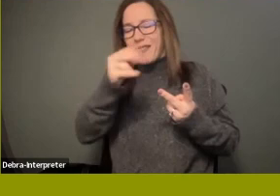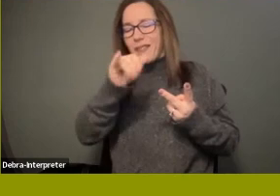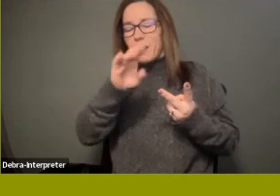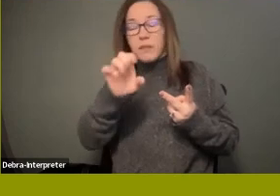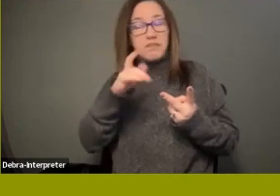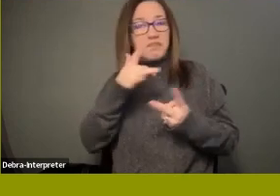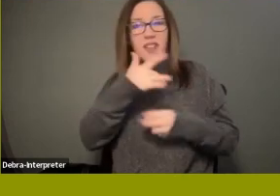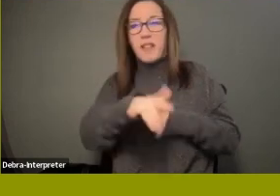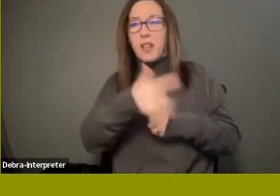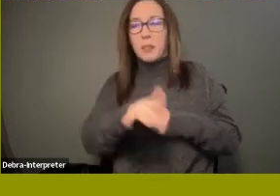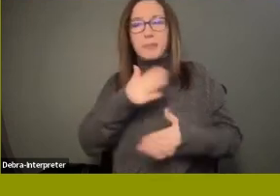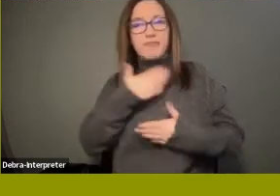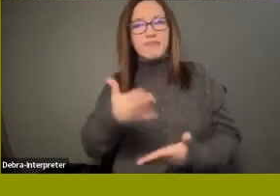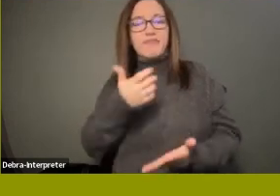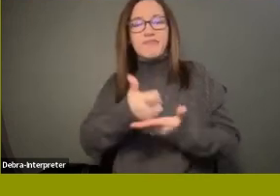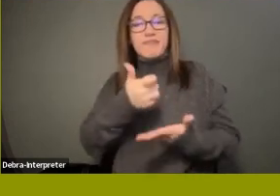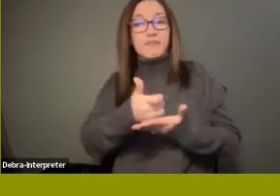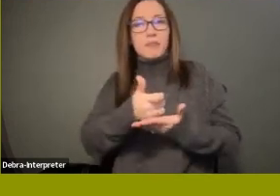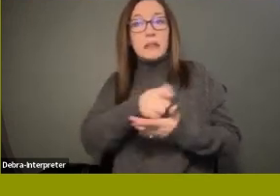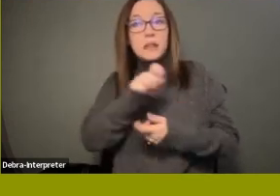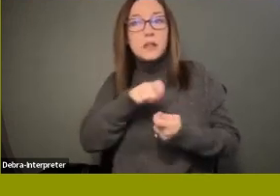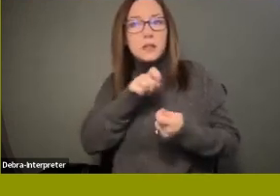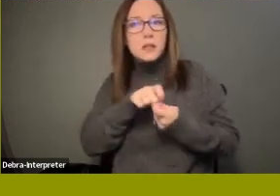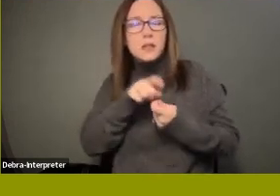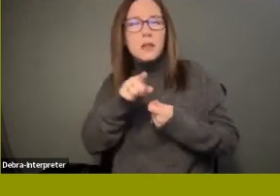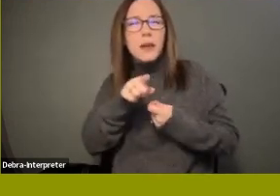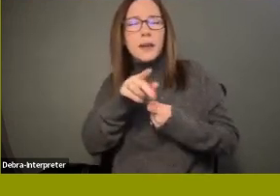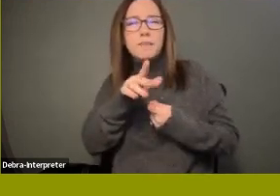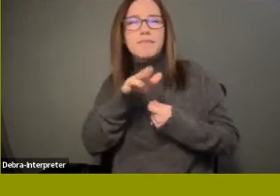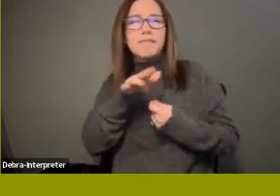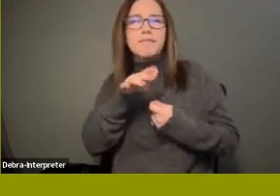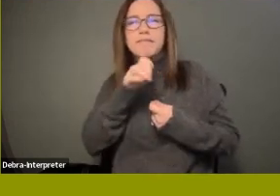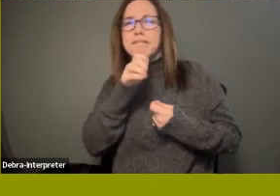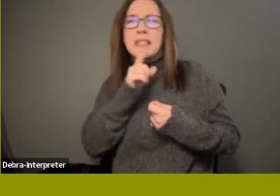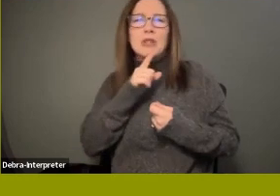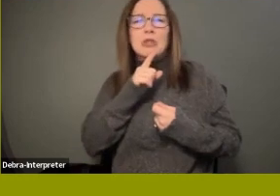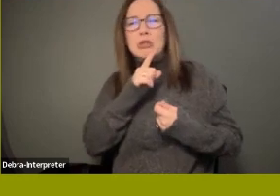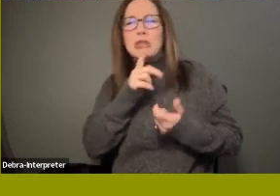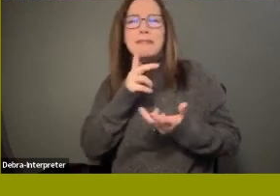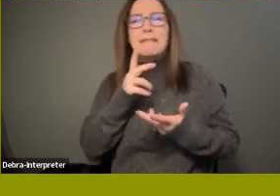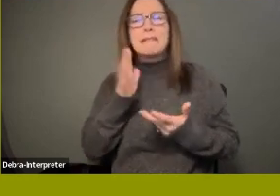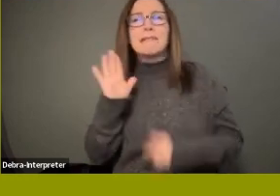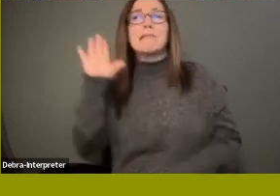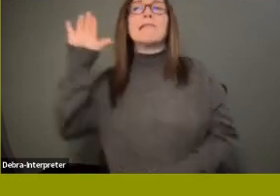Stephanie have both noted and was called out in the chat, they are very available to help, particularly if